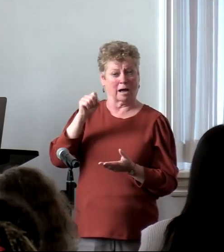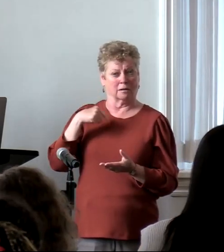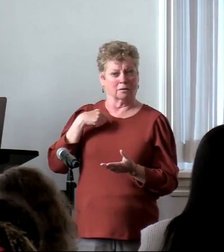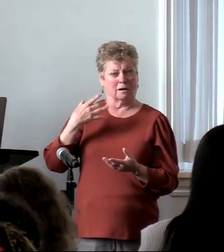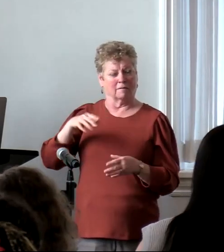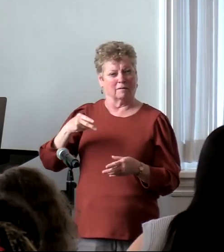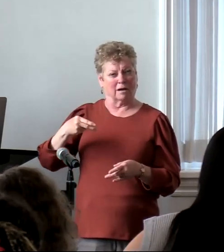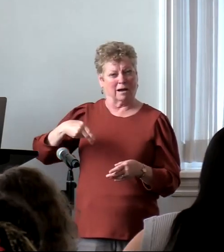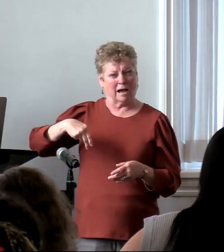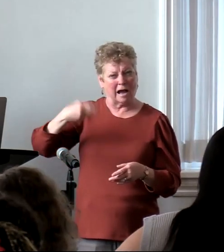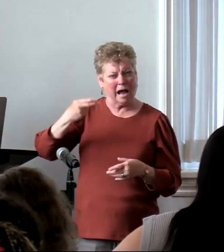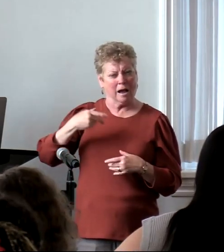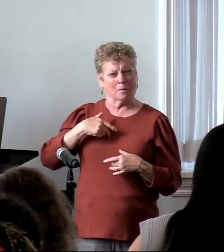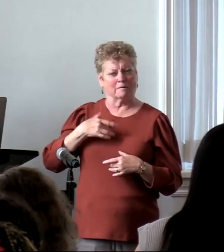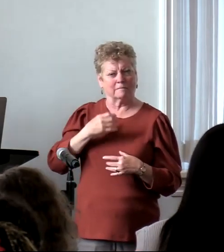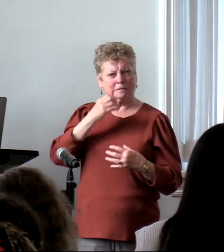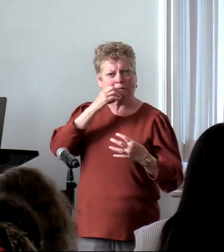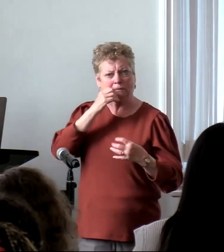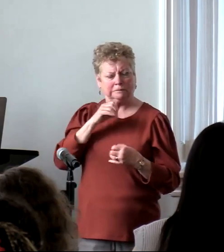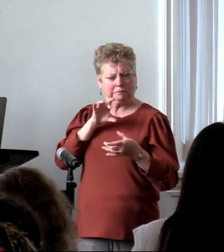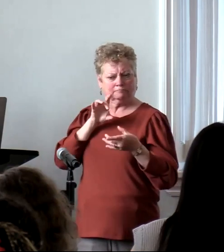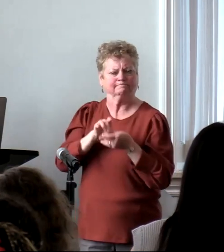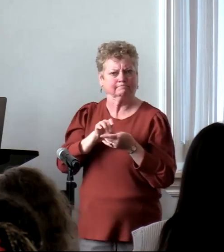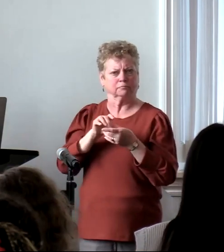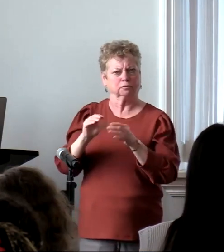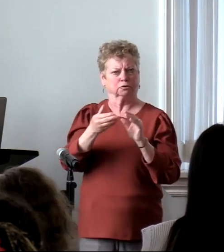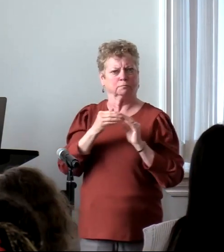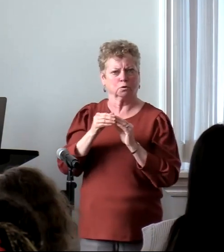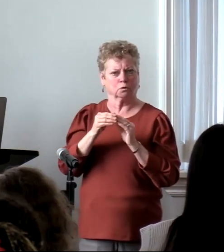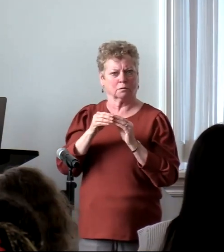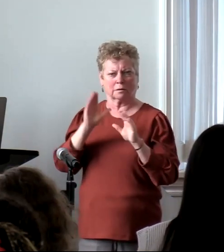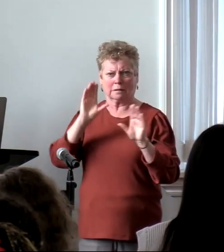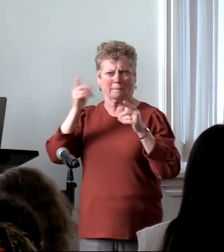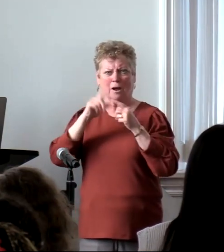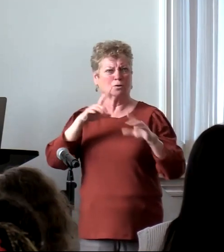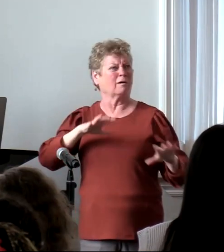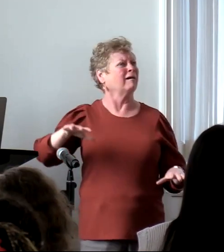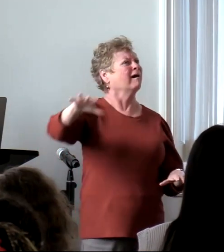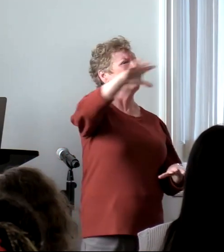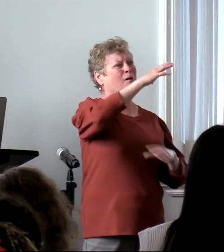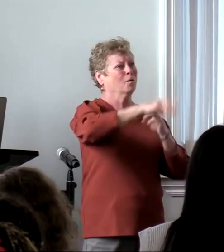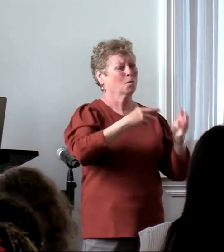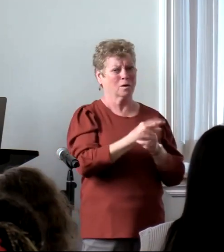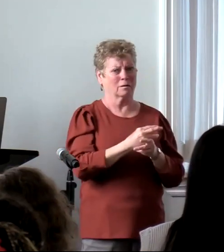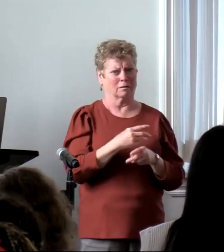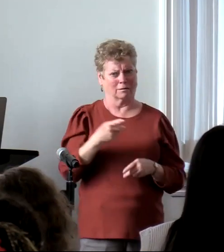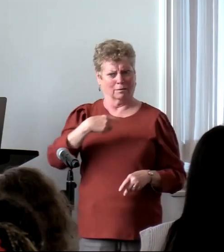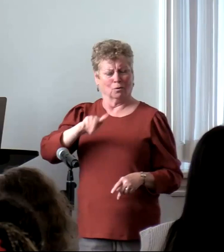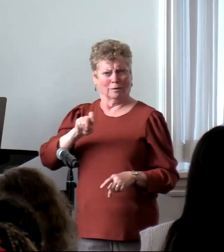of sense of belonging to community of any people in the entire world. That's something to be tremendously proud of.